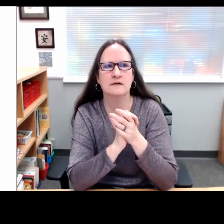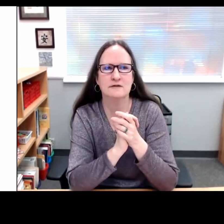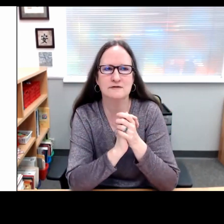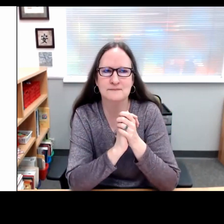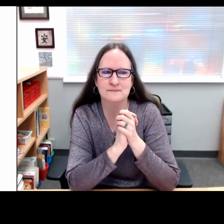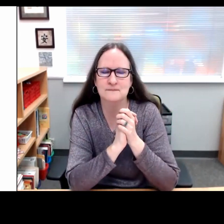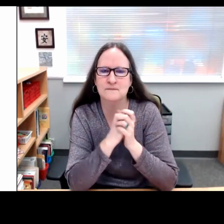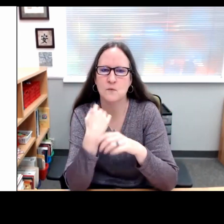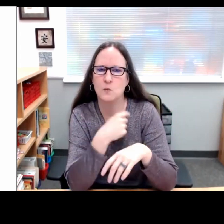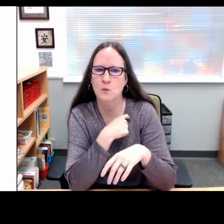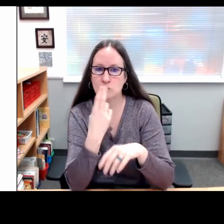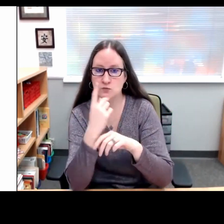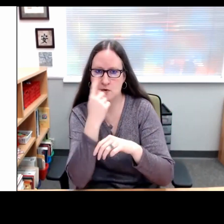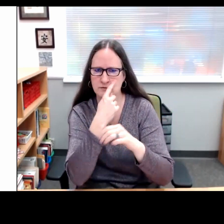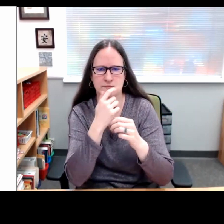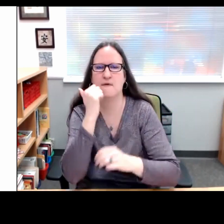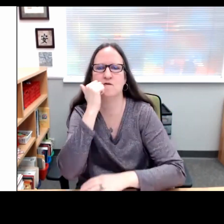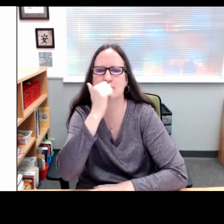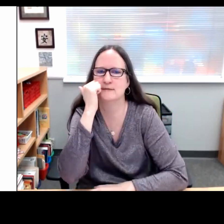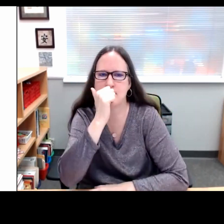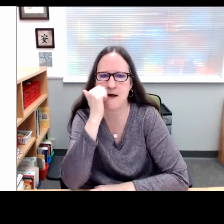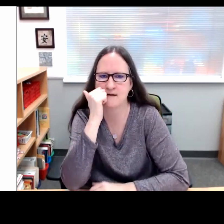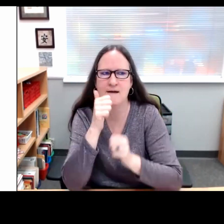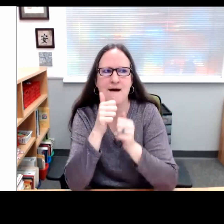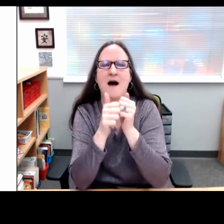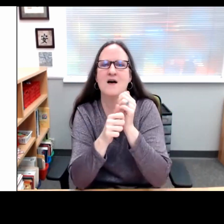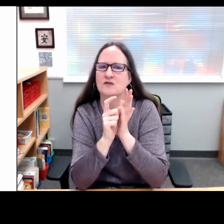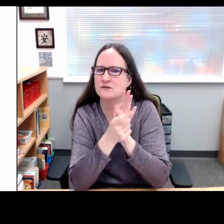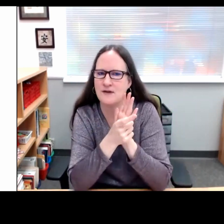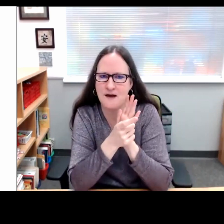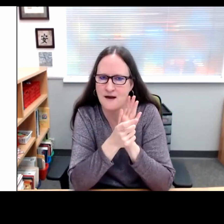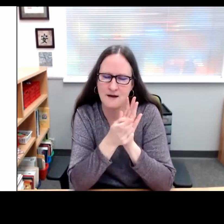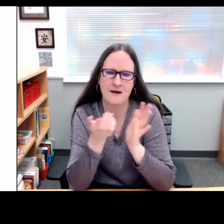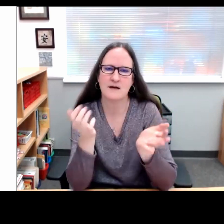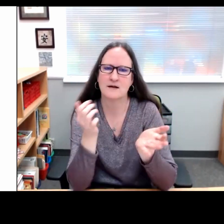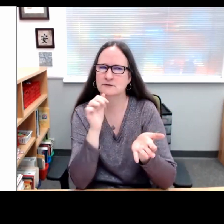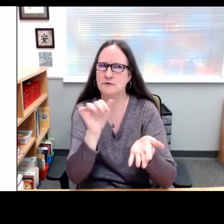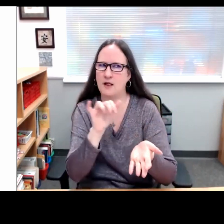because deaf people rely so much on their eyes and what they see. We use them every day,